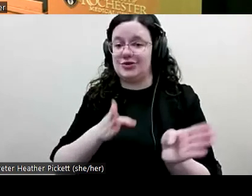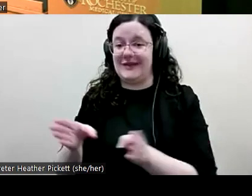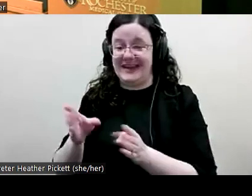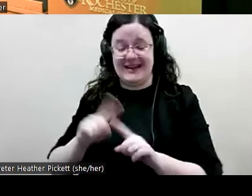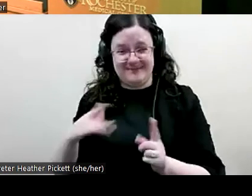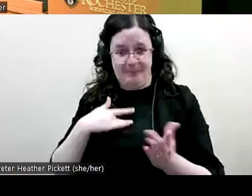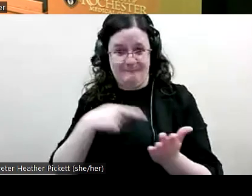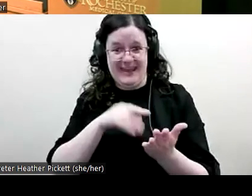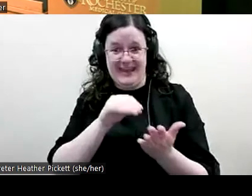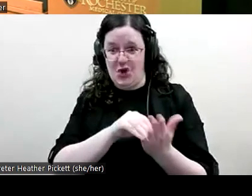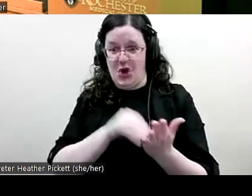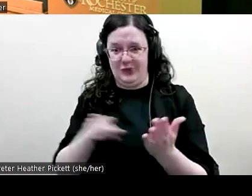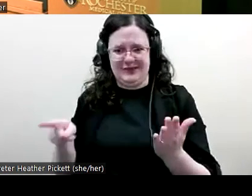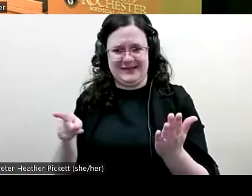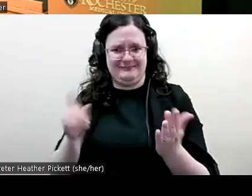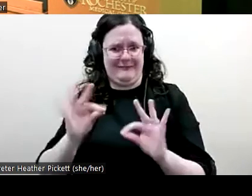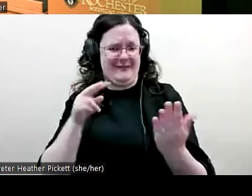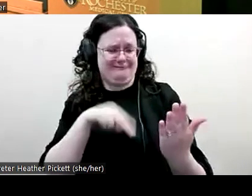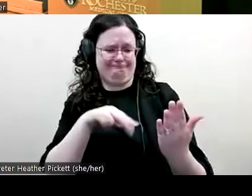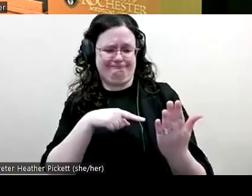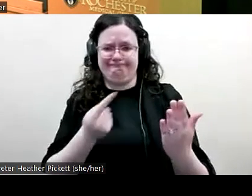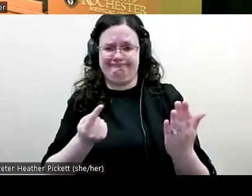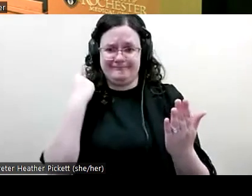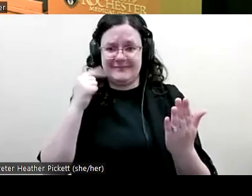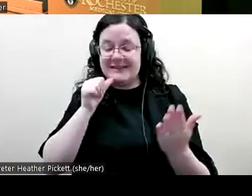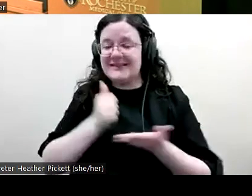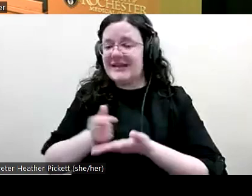understand what they actually mean and it doesn't help them know how how to help their loved one